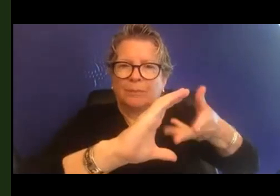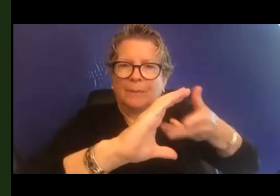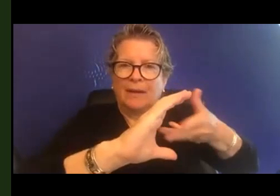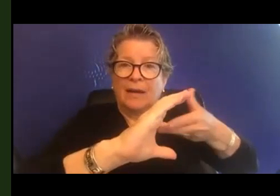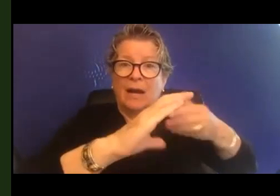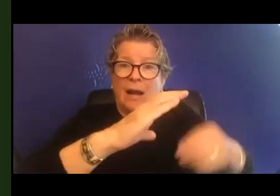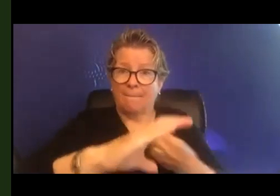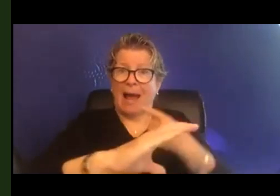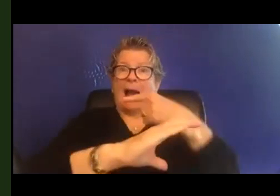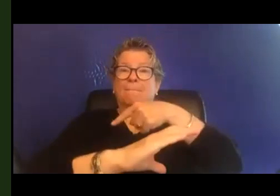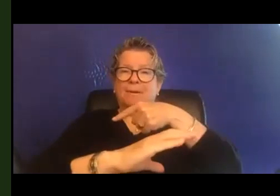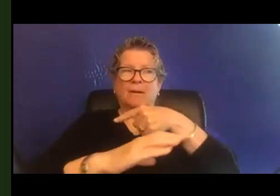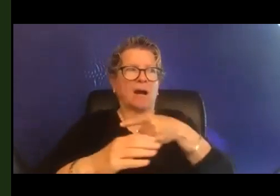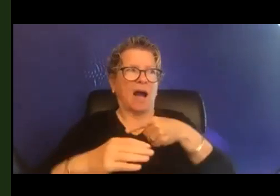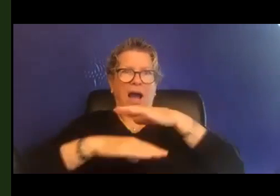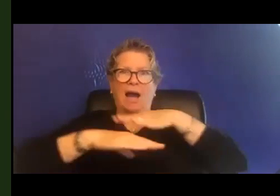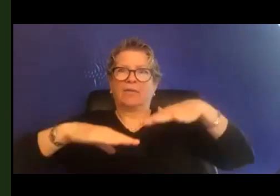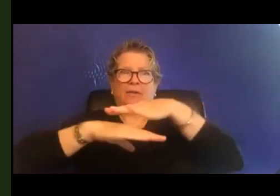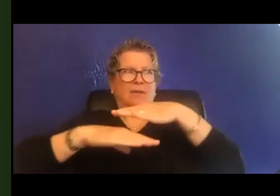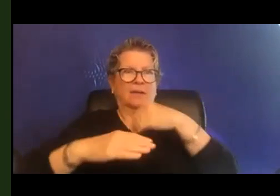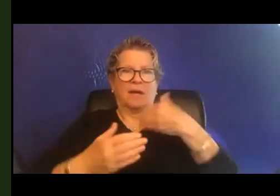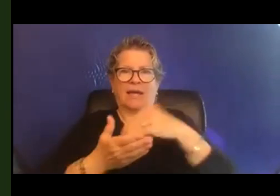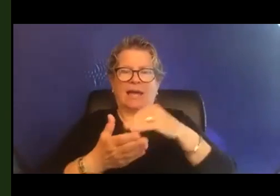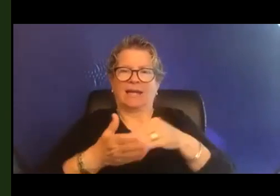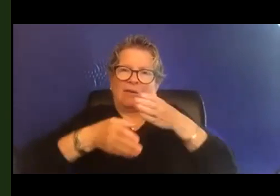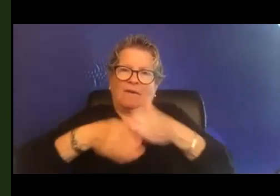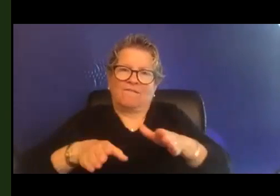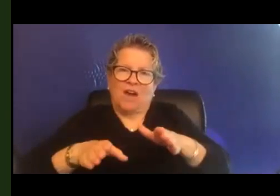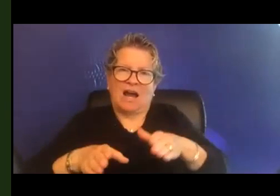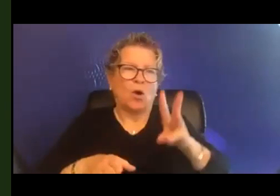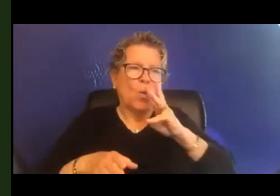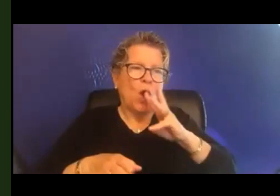The tunnel machine inserts this -- installs this steel